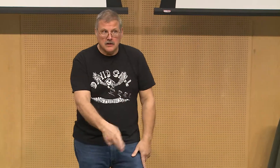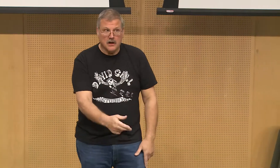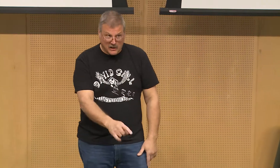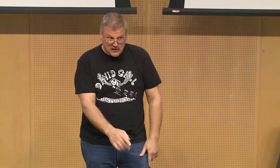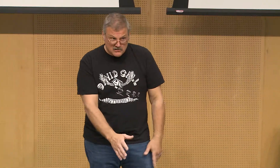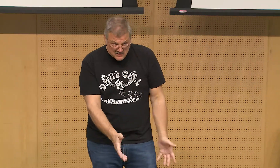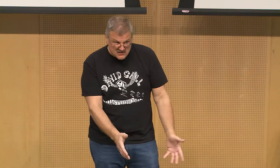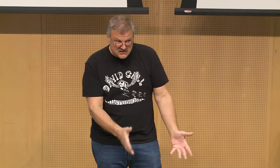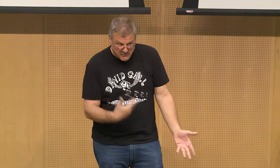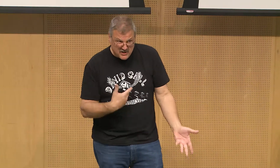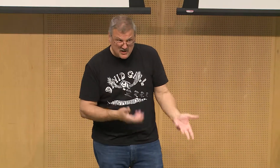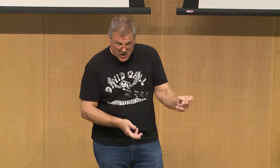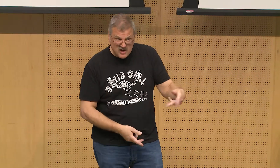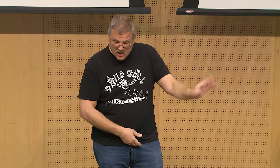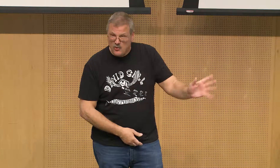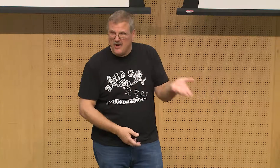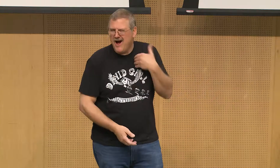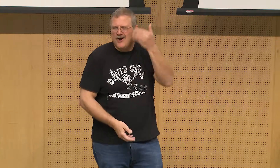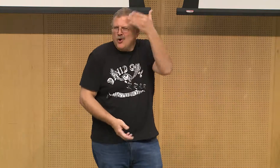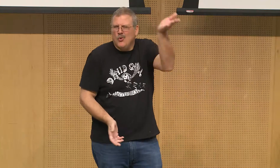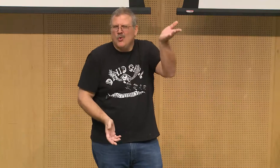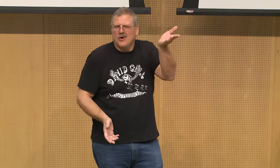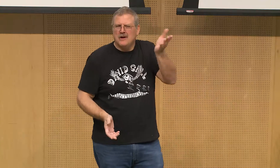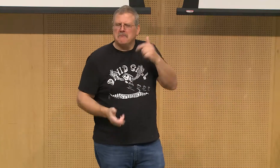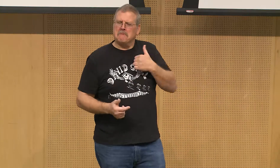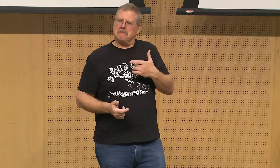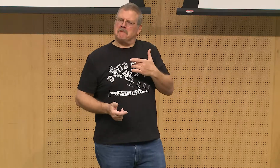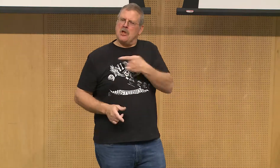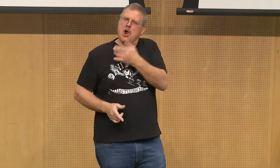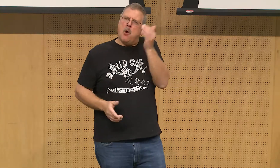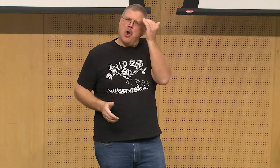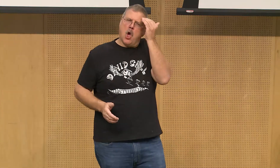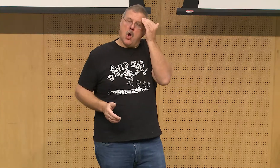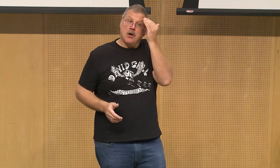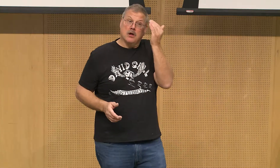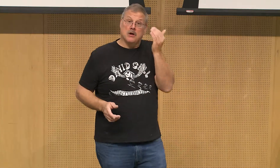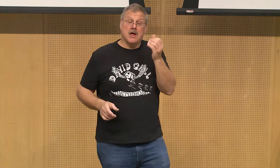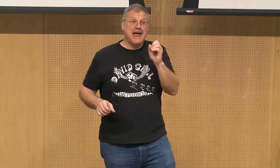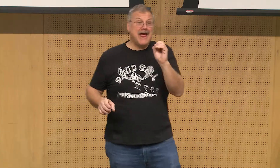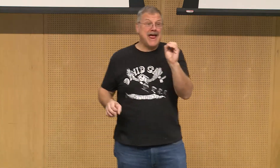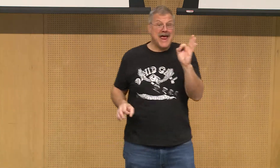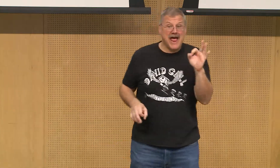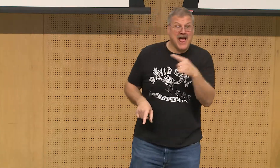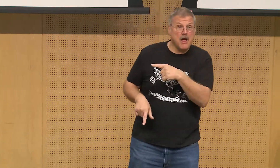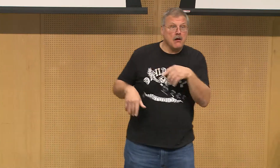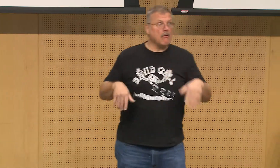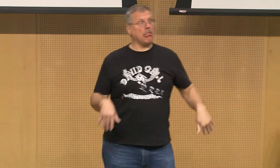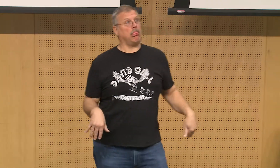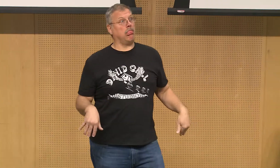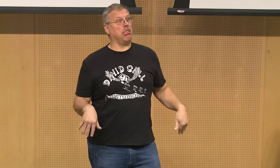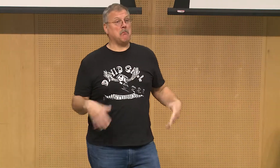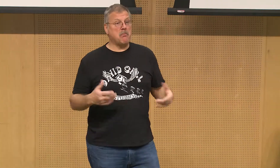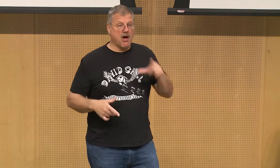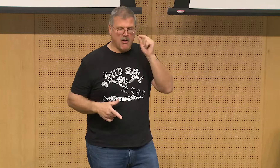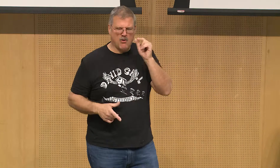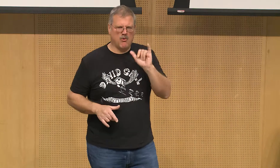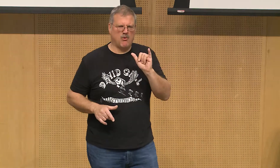and then I felt like Alice knew what was going on, that she was being deprived of things,